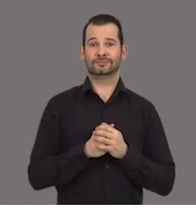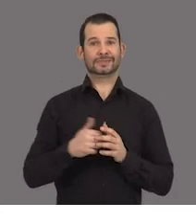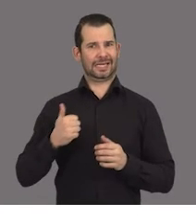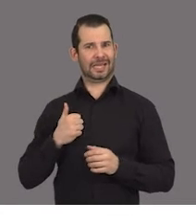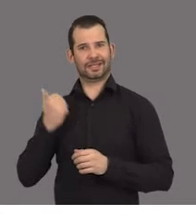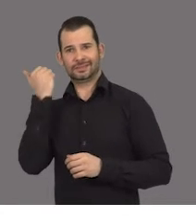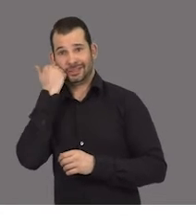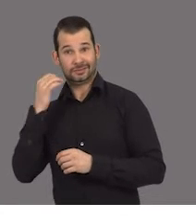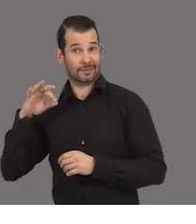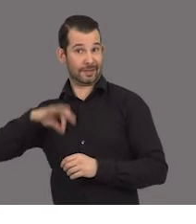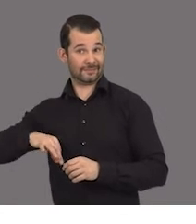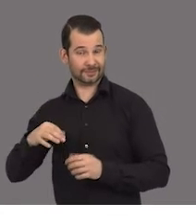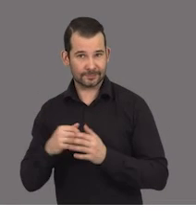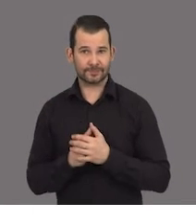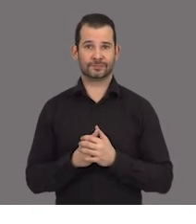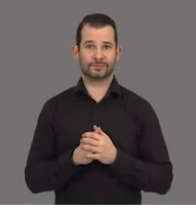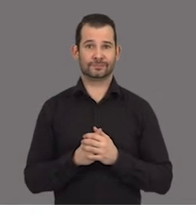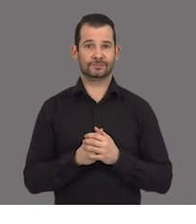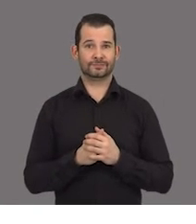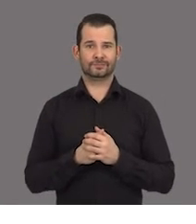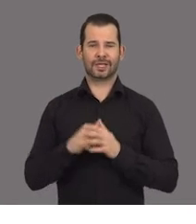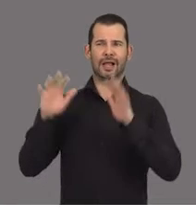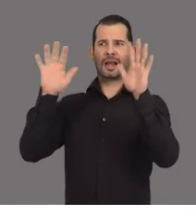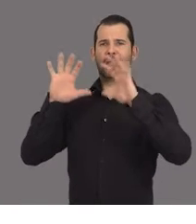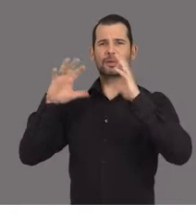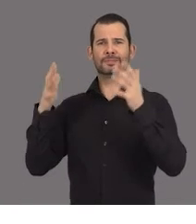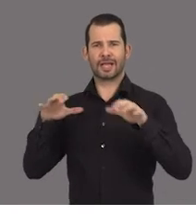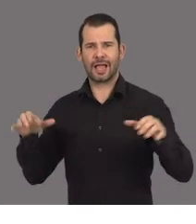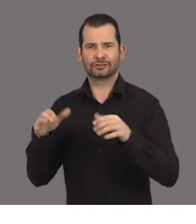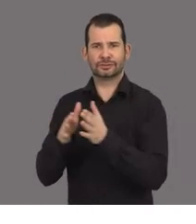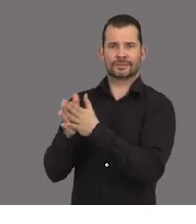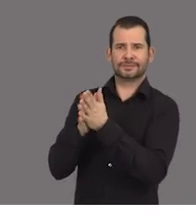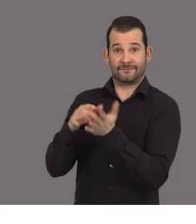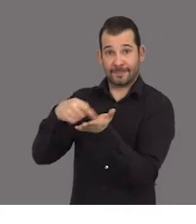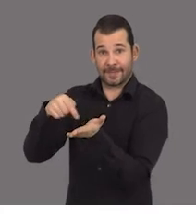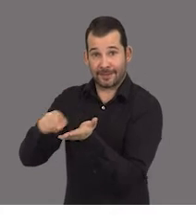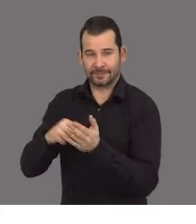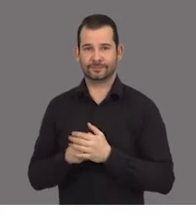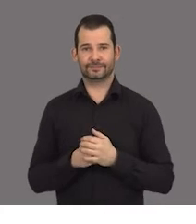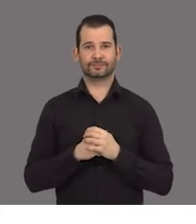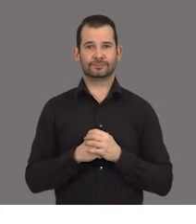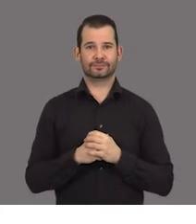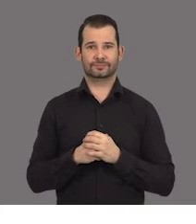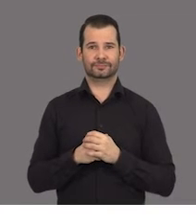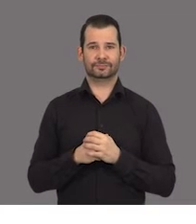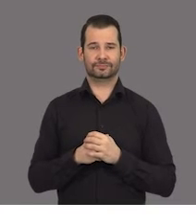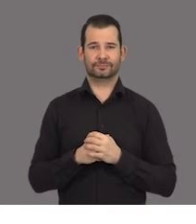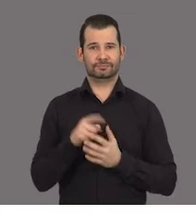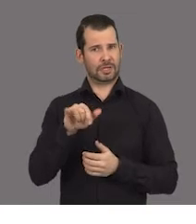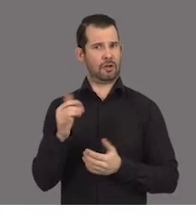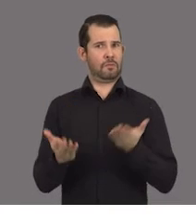the climate action incentive payment You may also be eligible for related federal, provincial